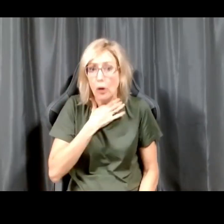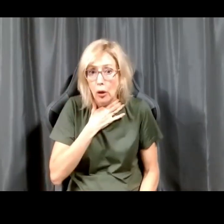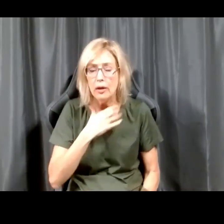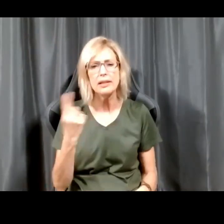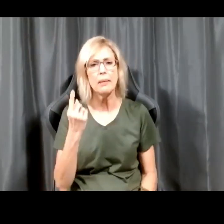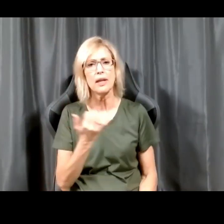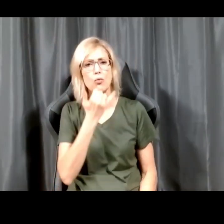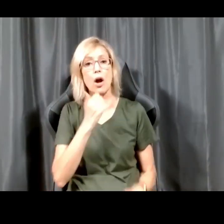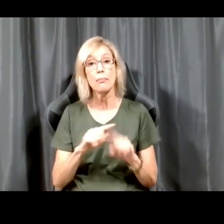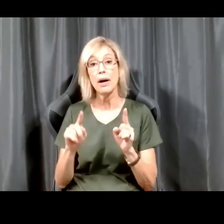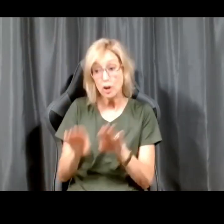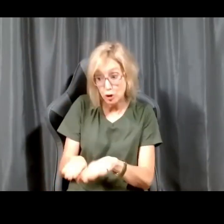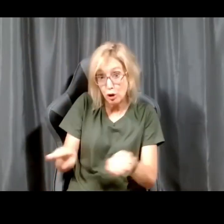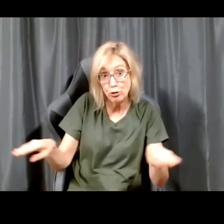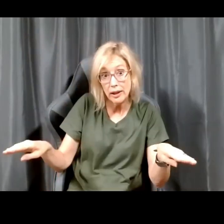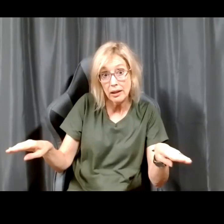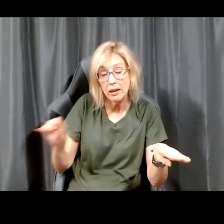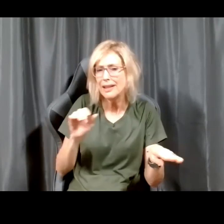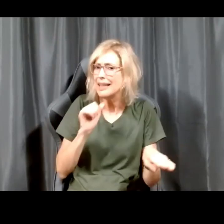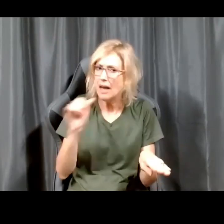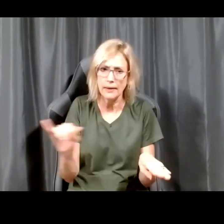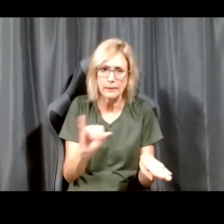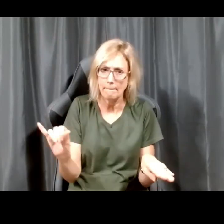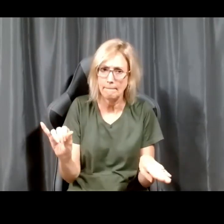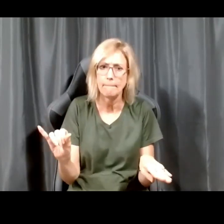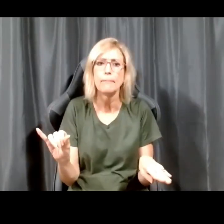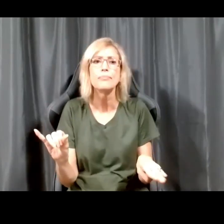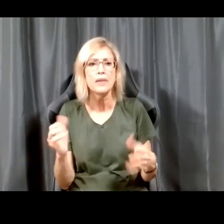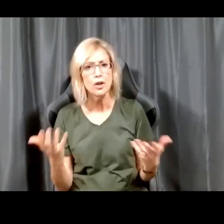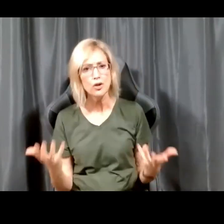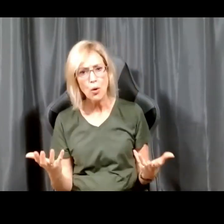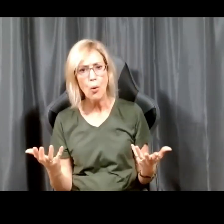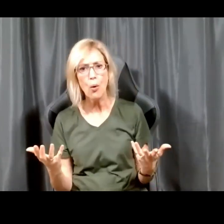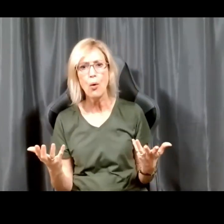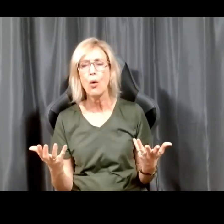But in our kids owes, that's not the case. Kiddos) lack of awareness.